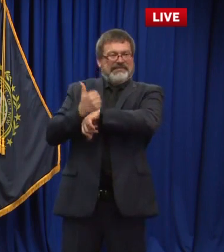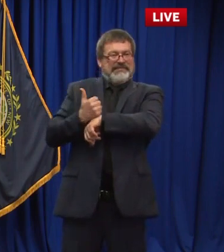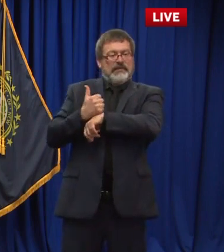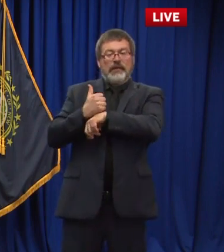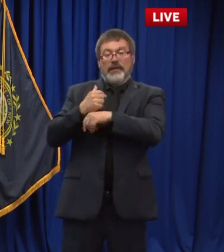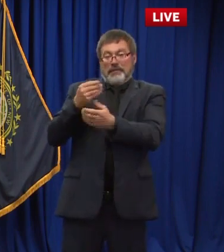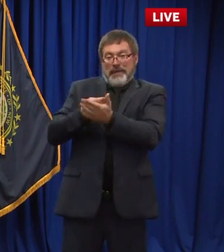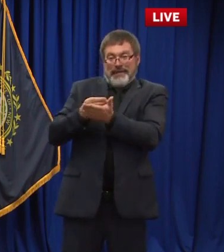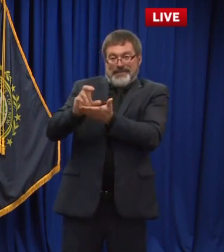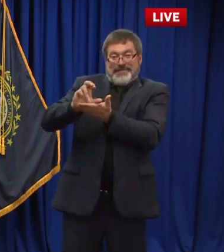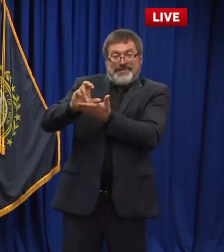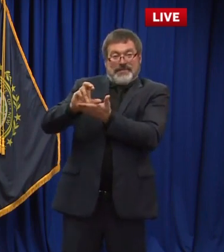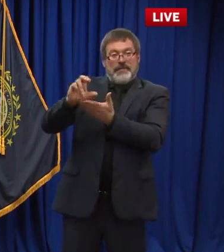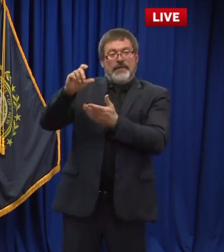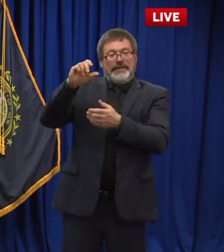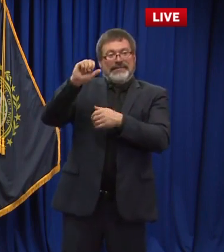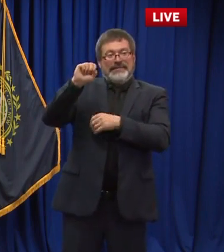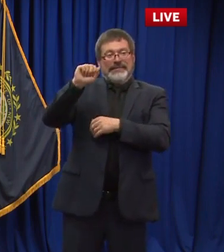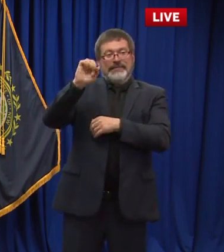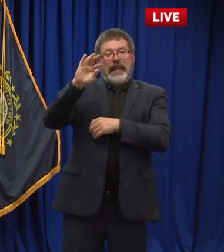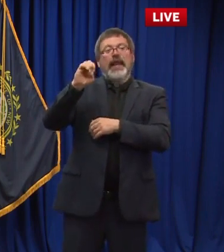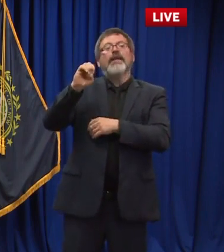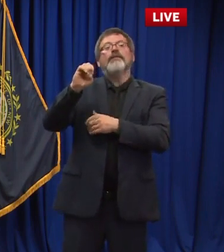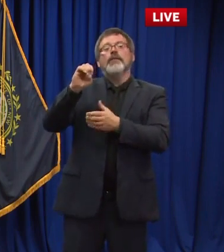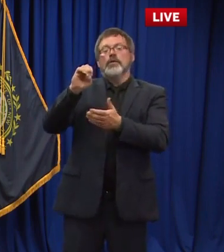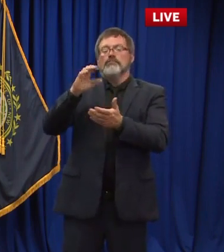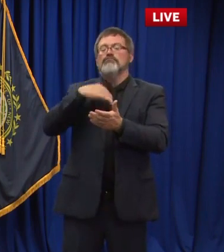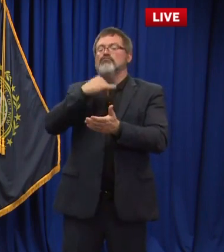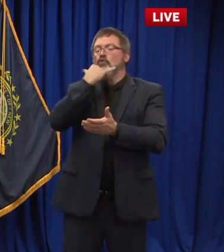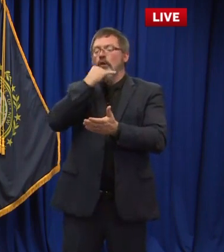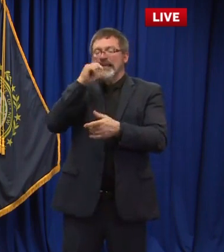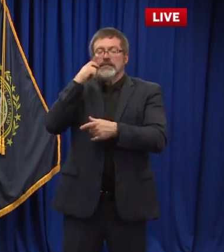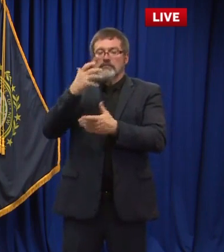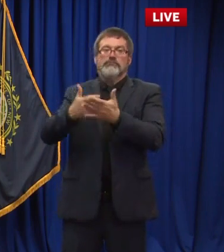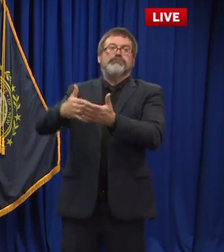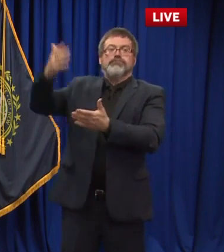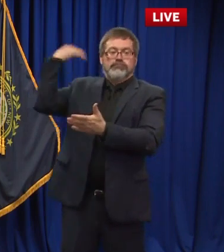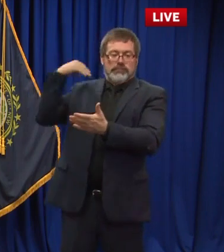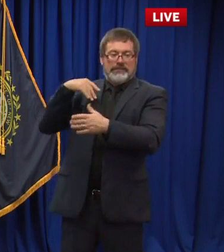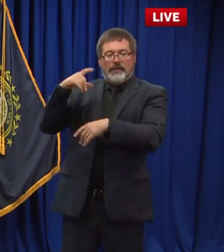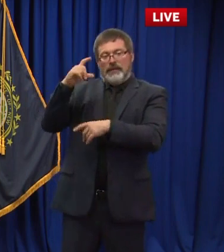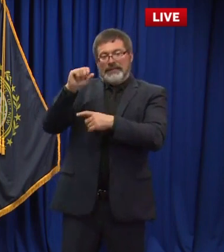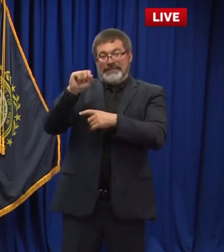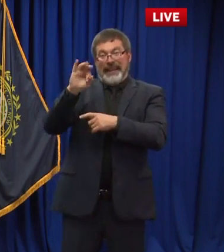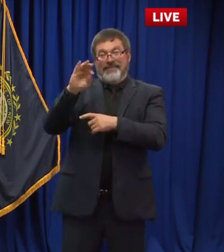GOING BACK A LITTLE BIT, WE ARE FIRST FOCUSING ON MAKING SCHOOLS SAFE.